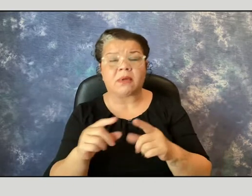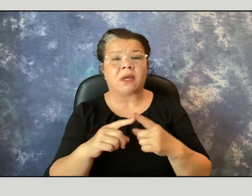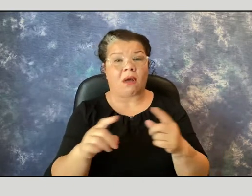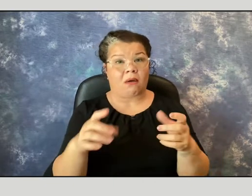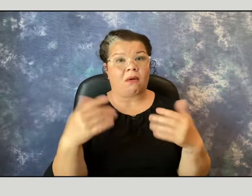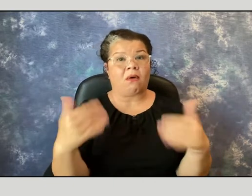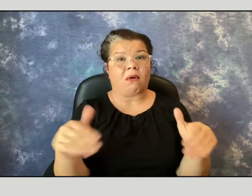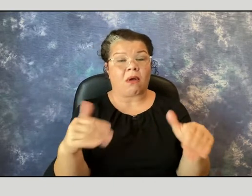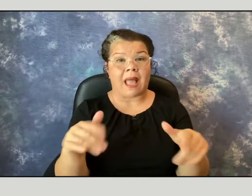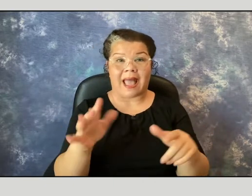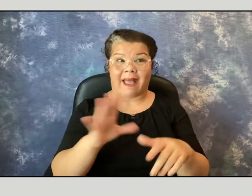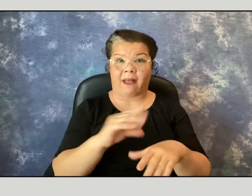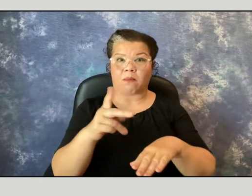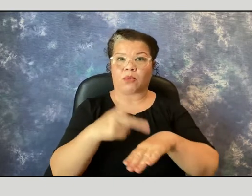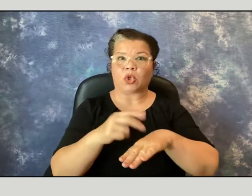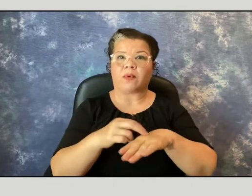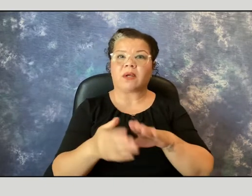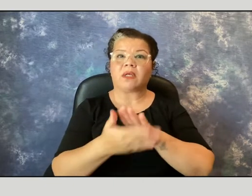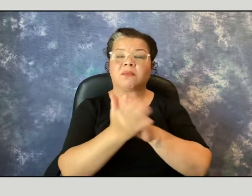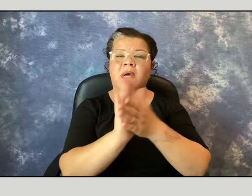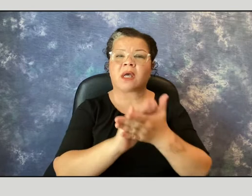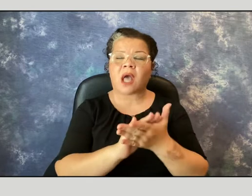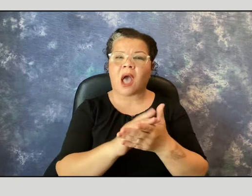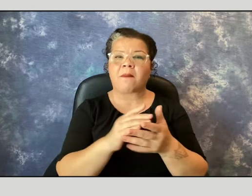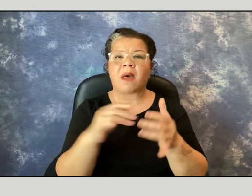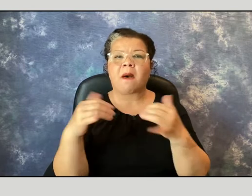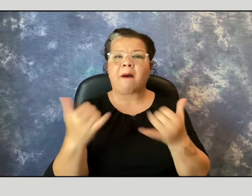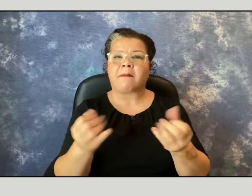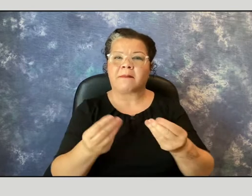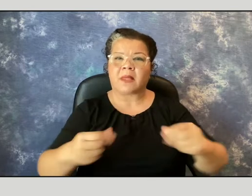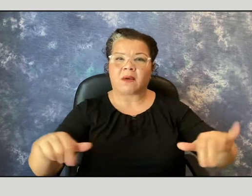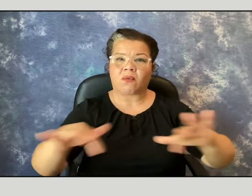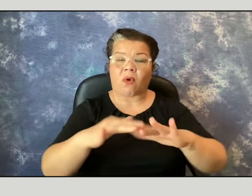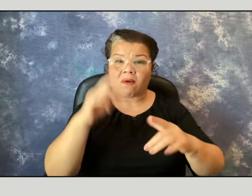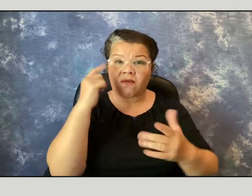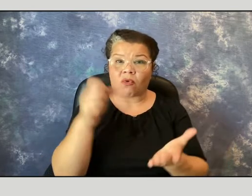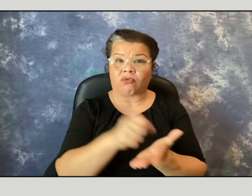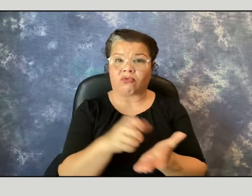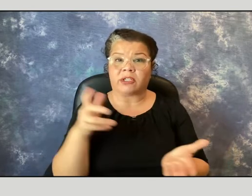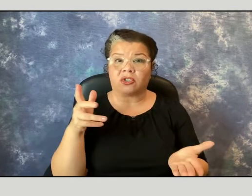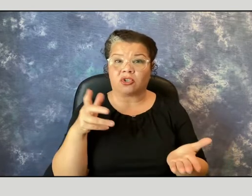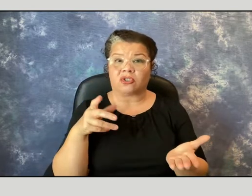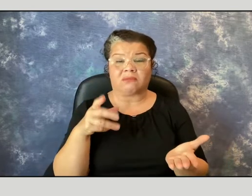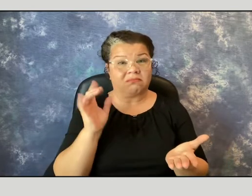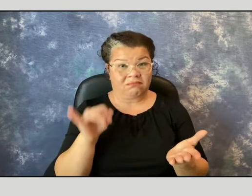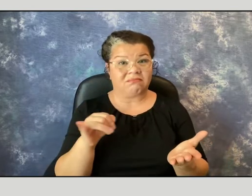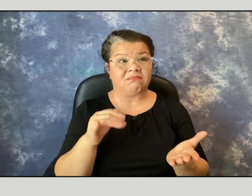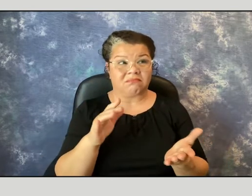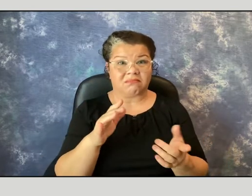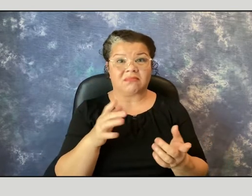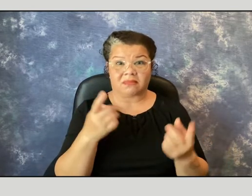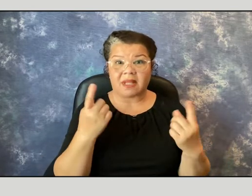for the rich is very present, and there is more and more evidence of policies